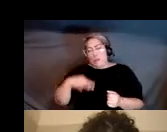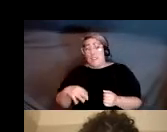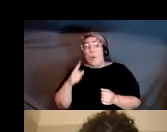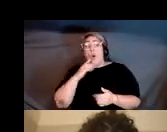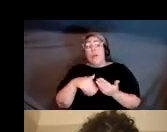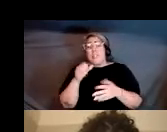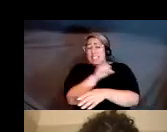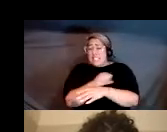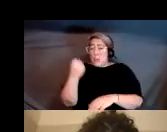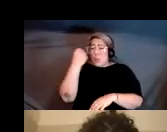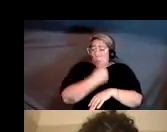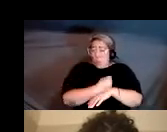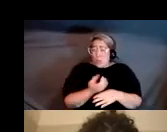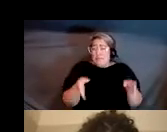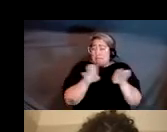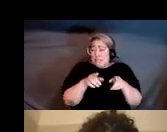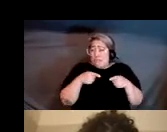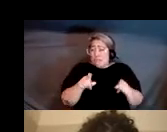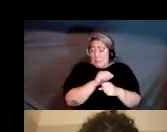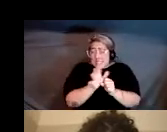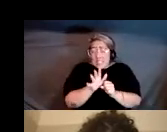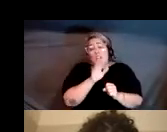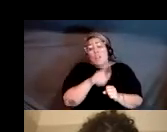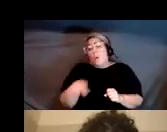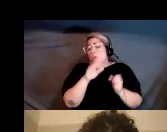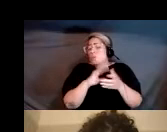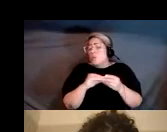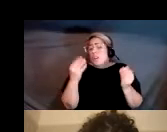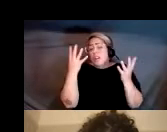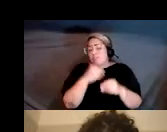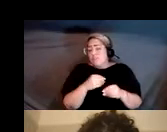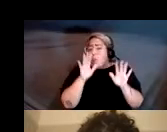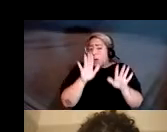Their stories are really well done. We are proud of them. Right now